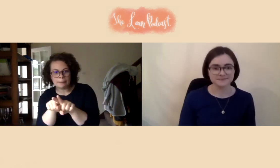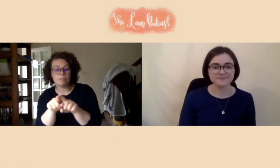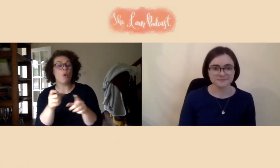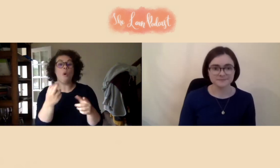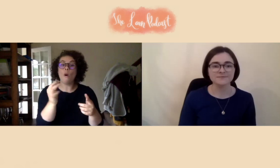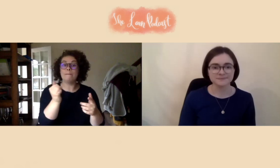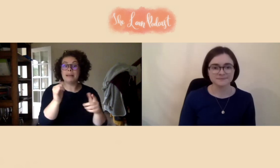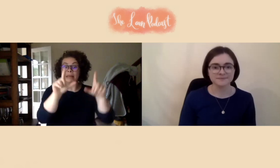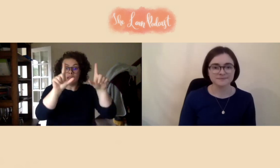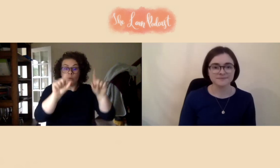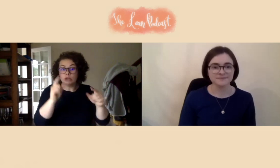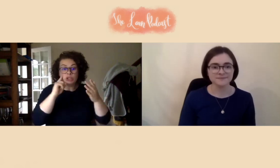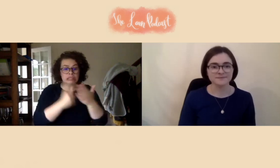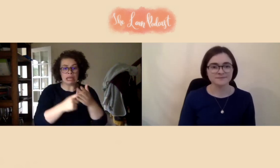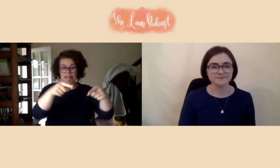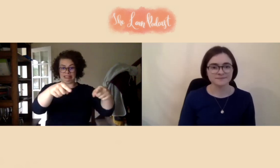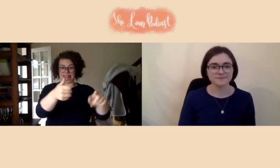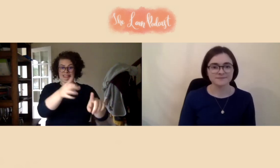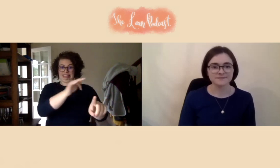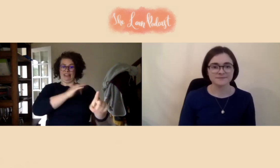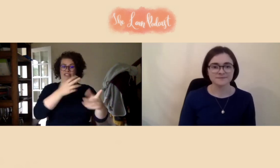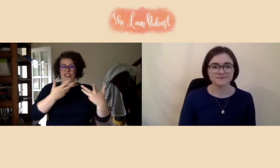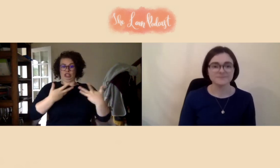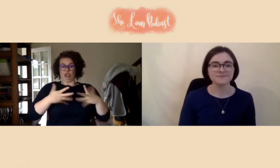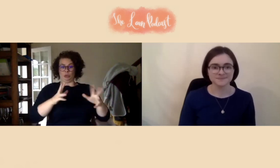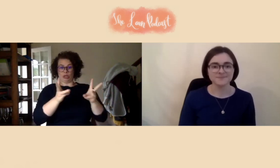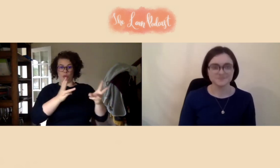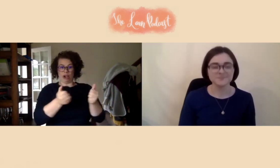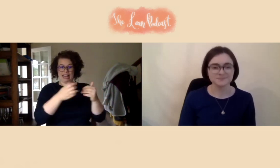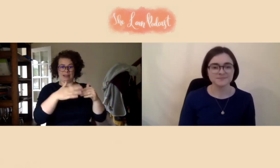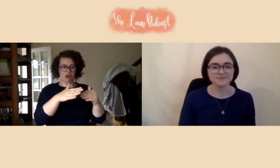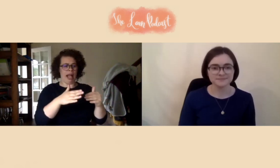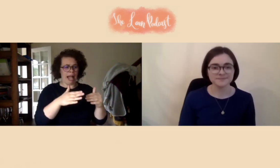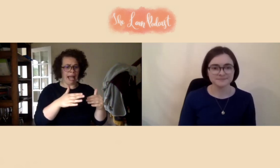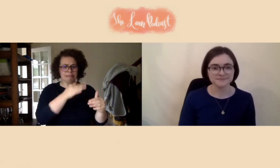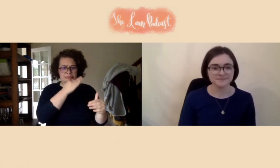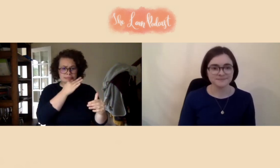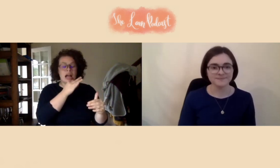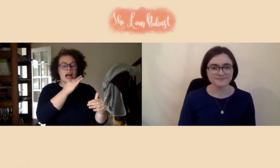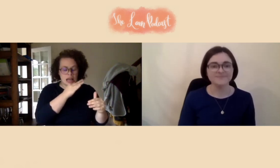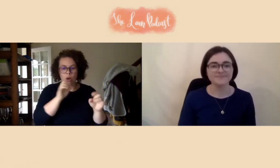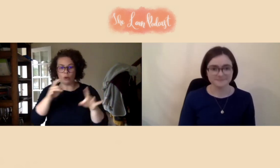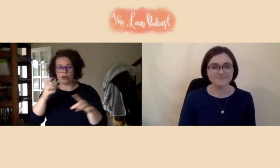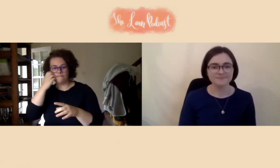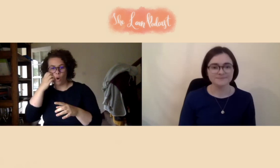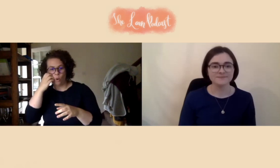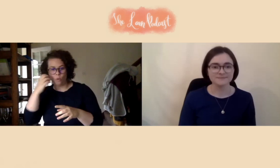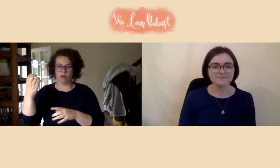it doesn't want to work anymore. Okay, onto my phone I go. And it's, like you say, health and safety is so important,